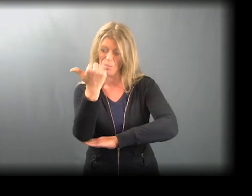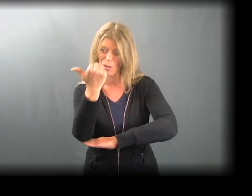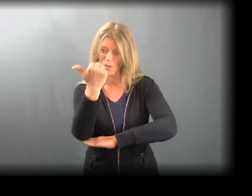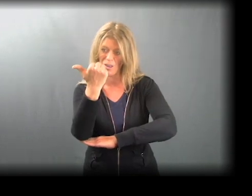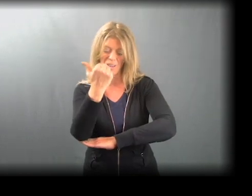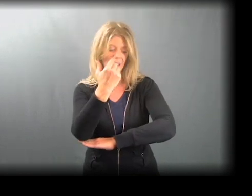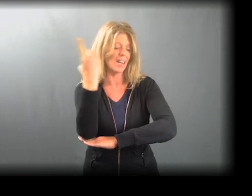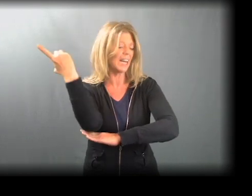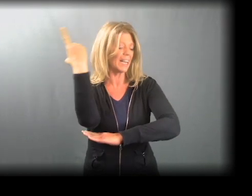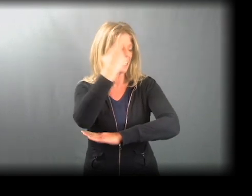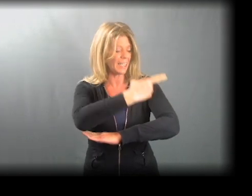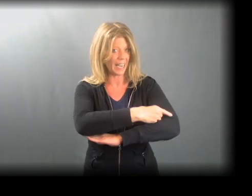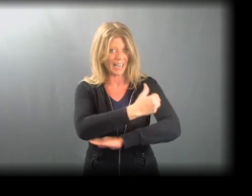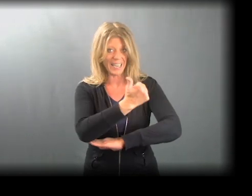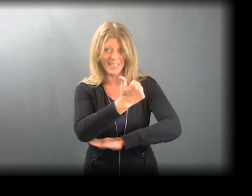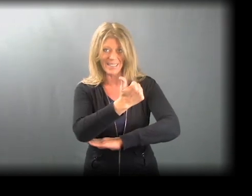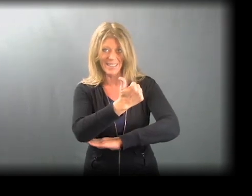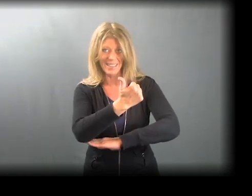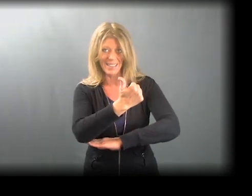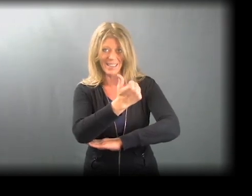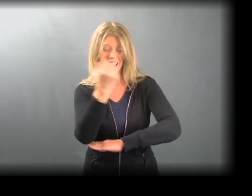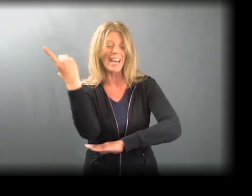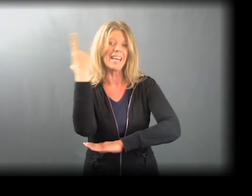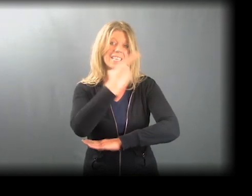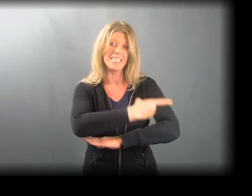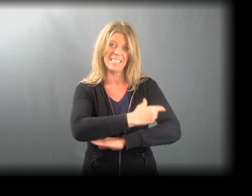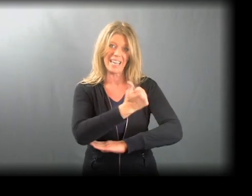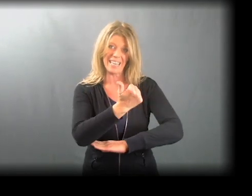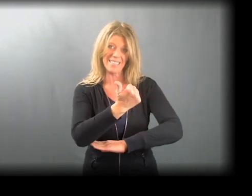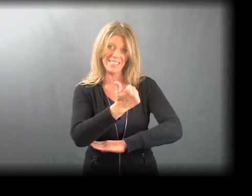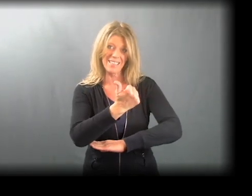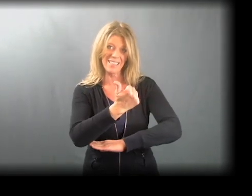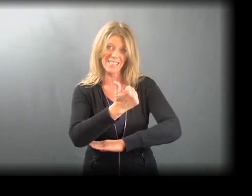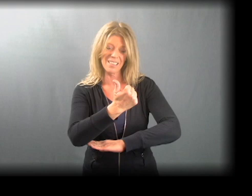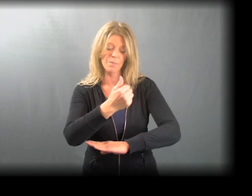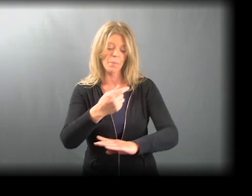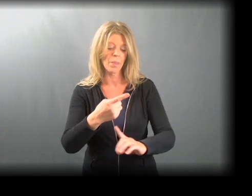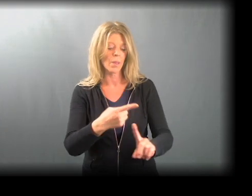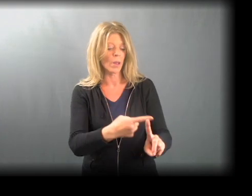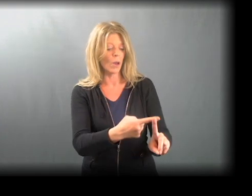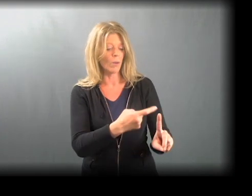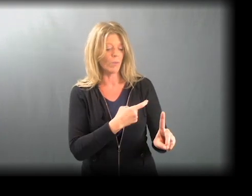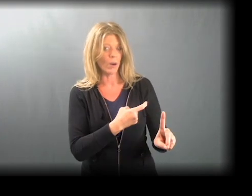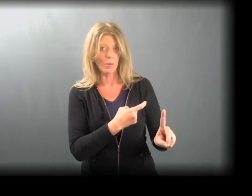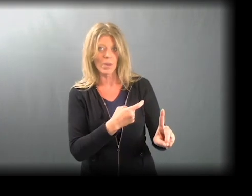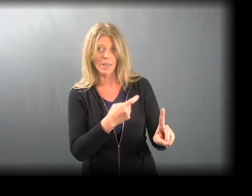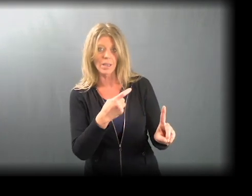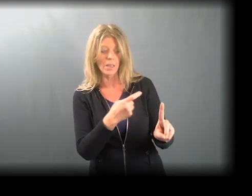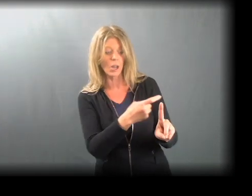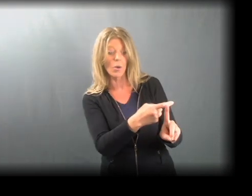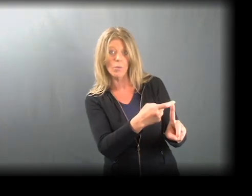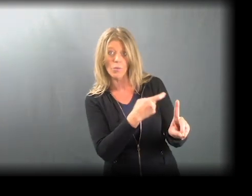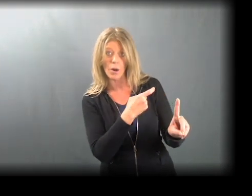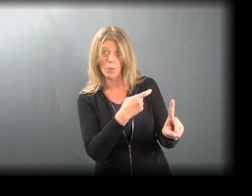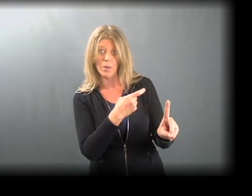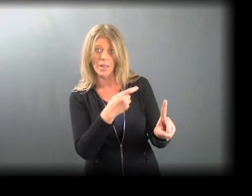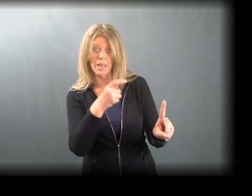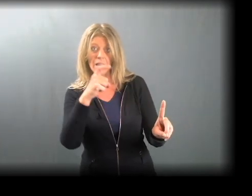And then plural. DAYS FROM